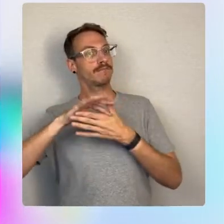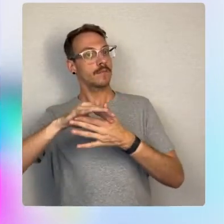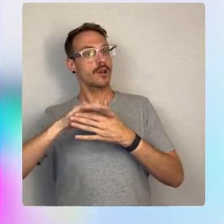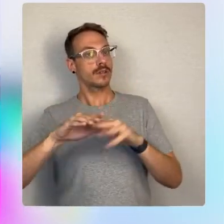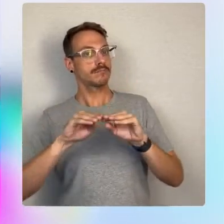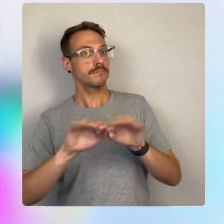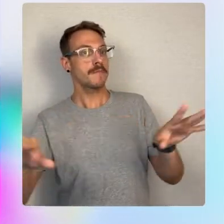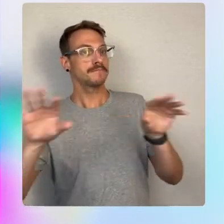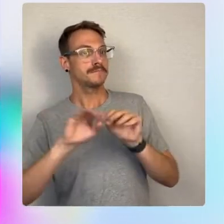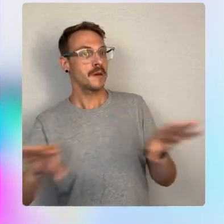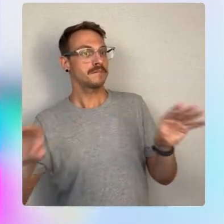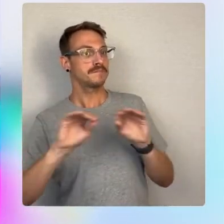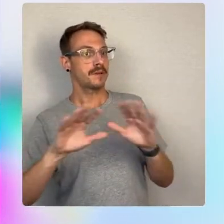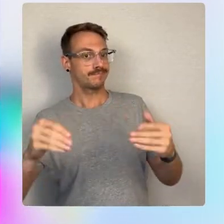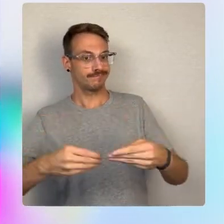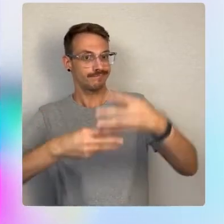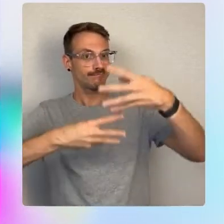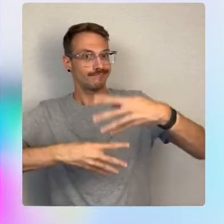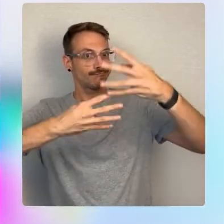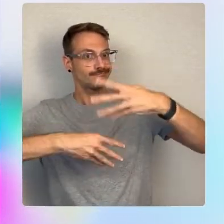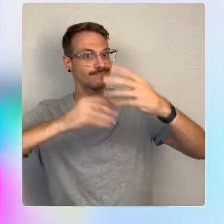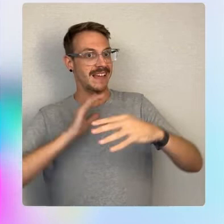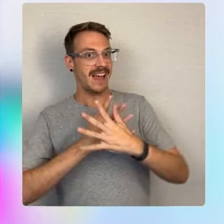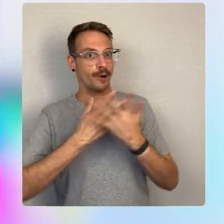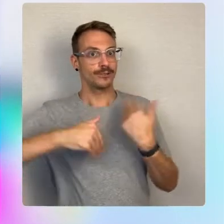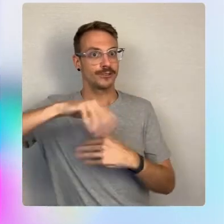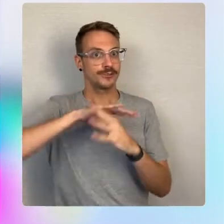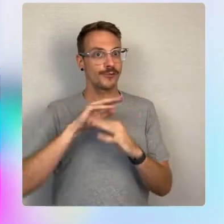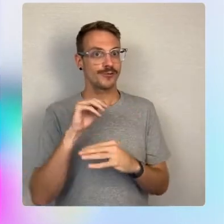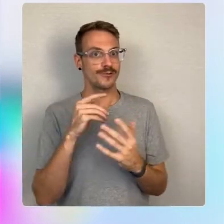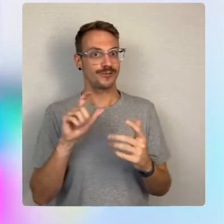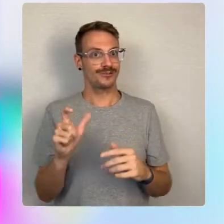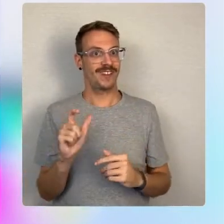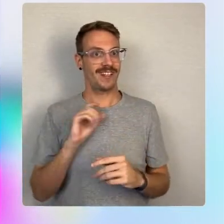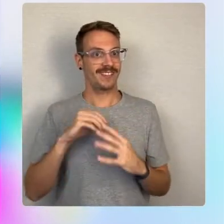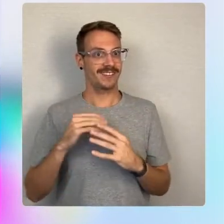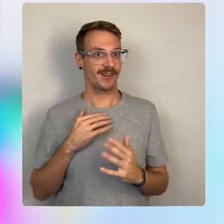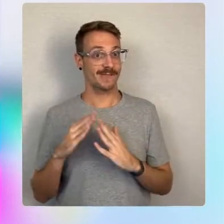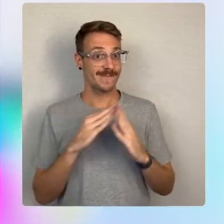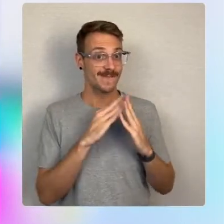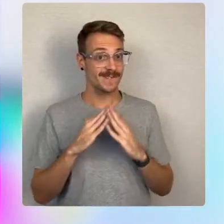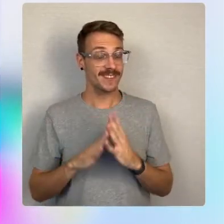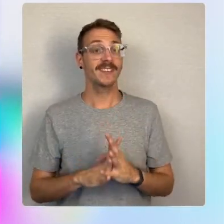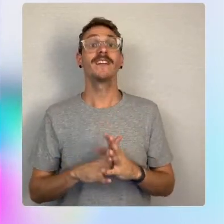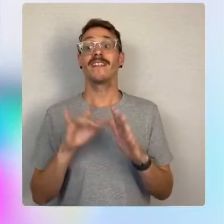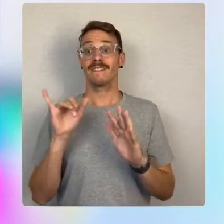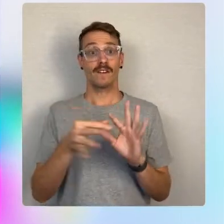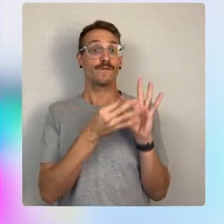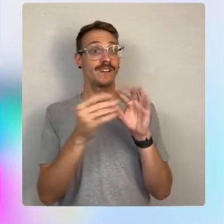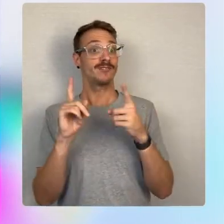coming to our social channels and our community. And these were related to avatars,